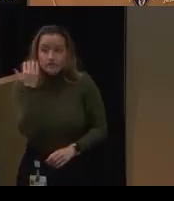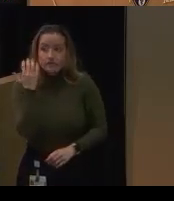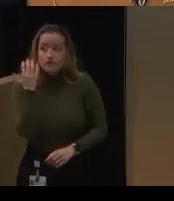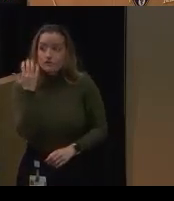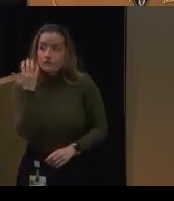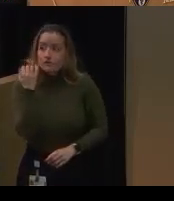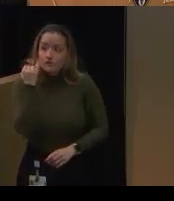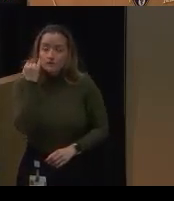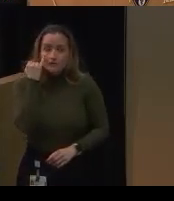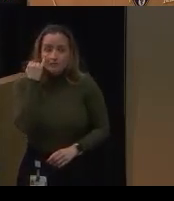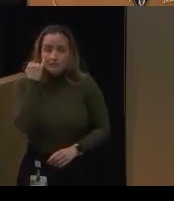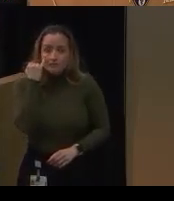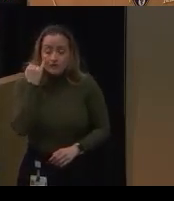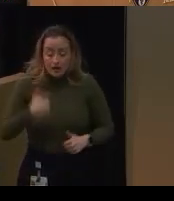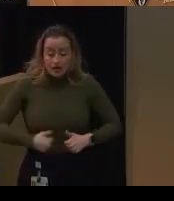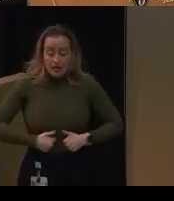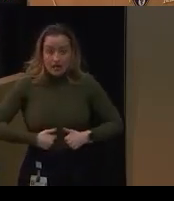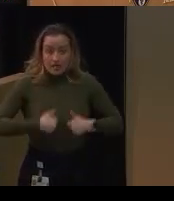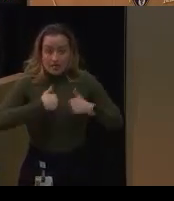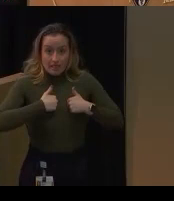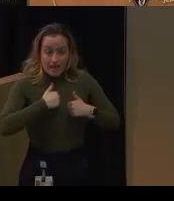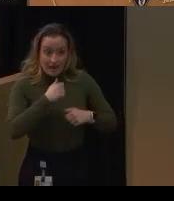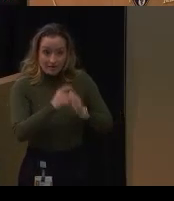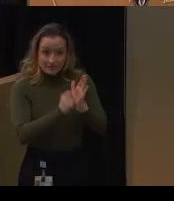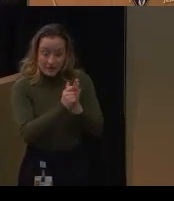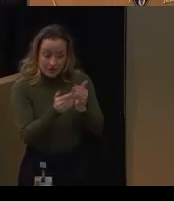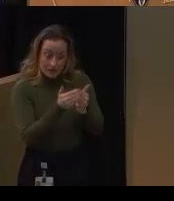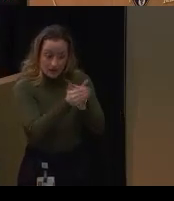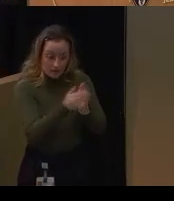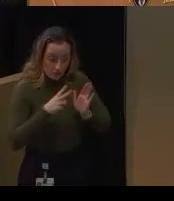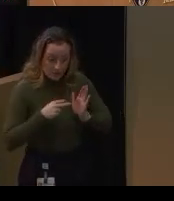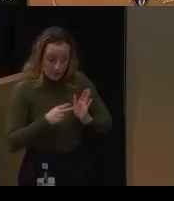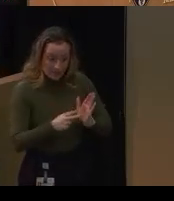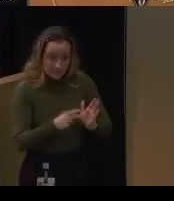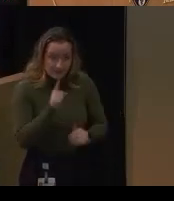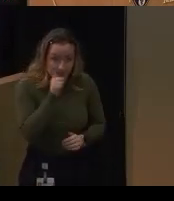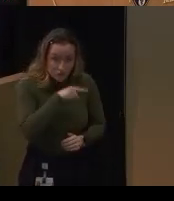or lifetime exposure to fiction is positively positively associated with things like empathy